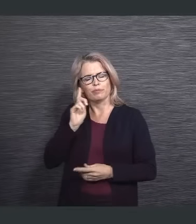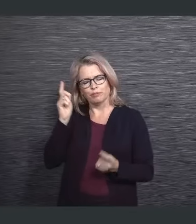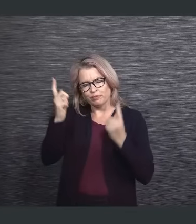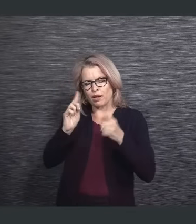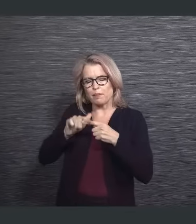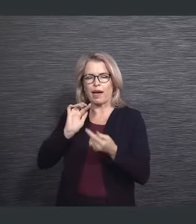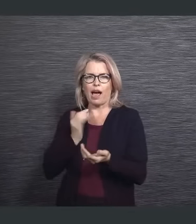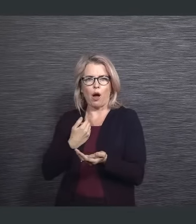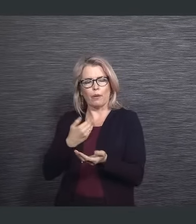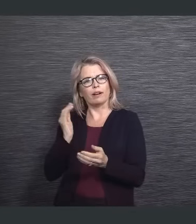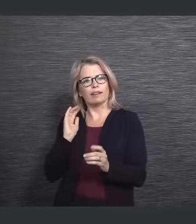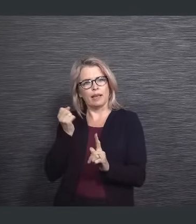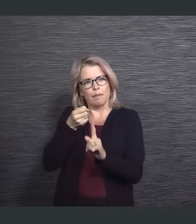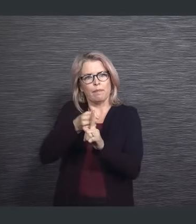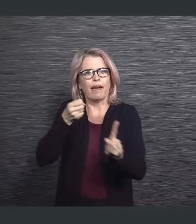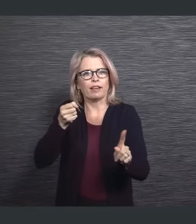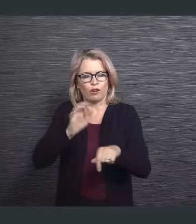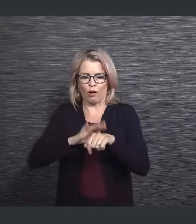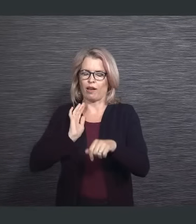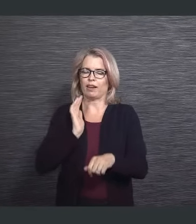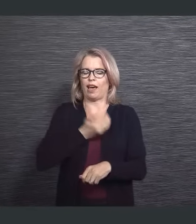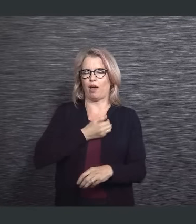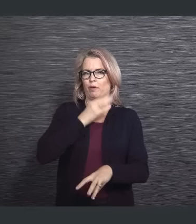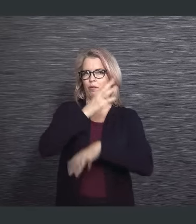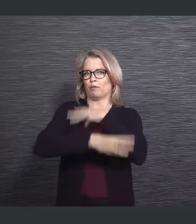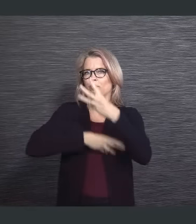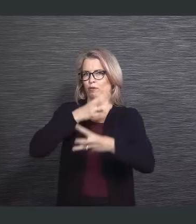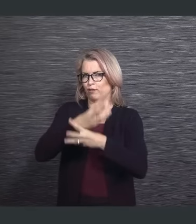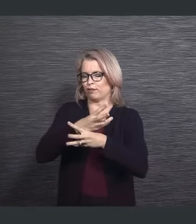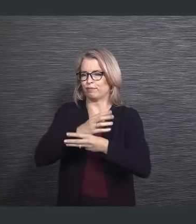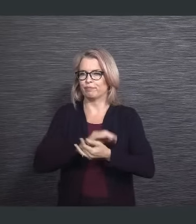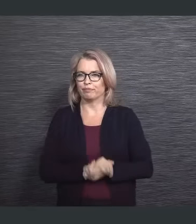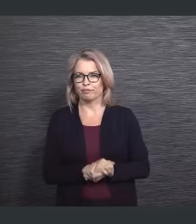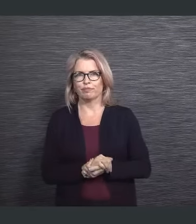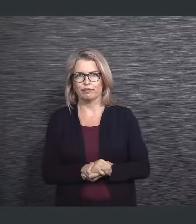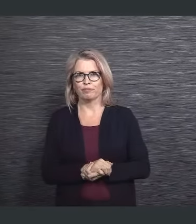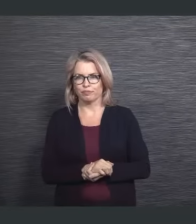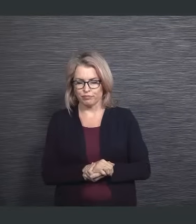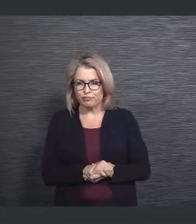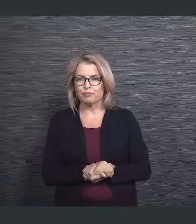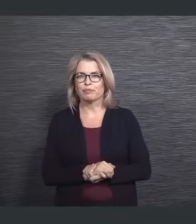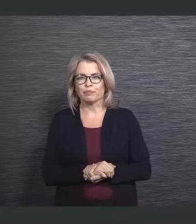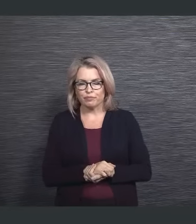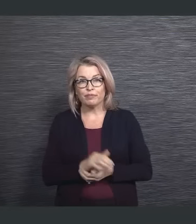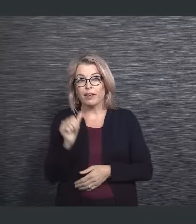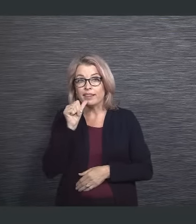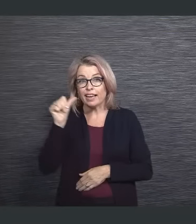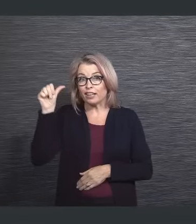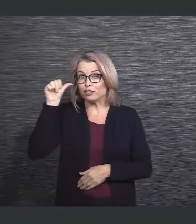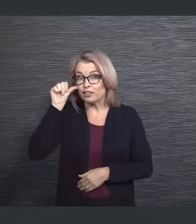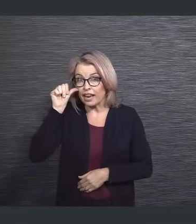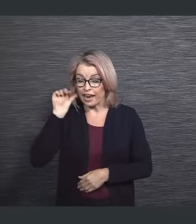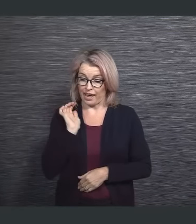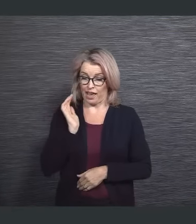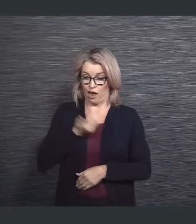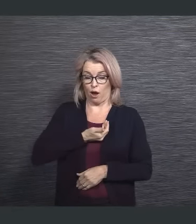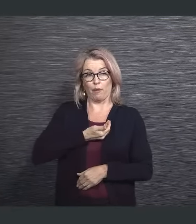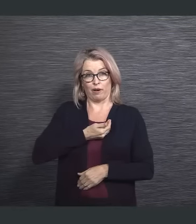on the planet. Yesterday, Sony's first nano-satellite launched.